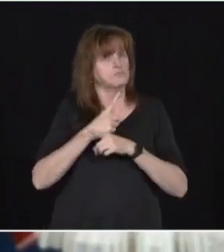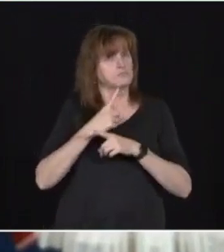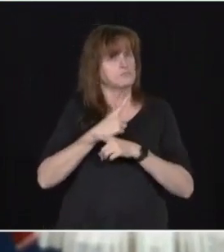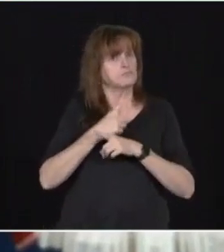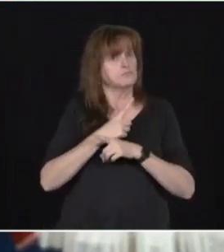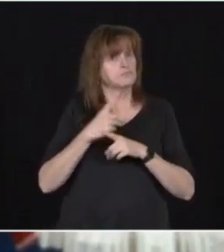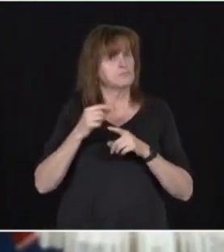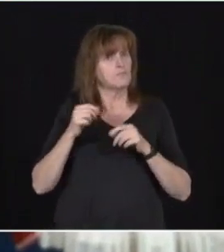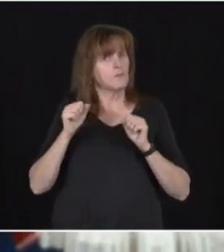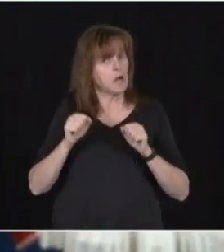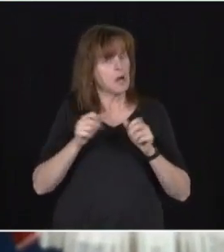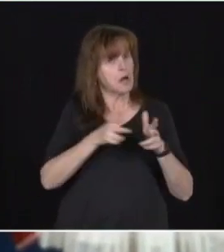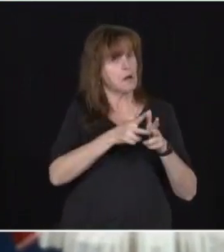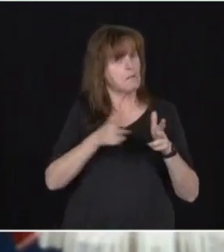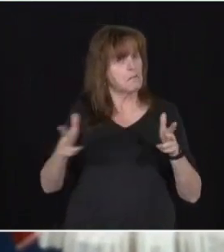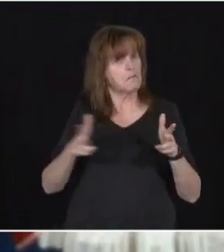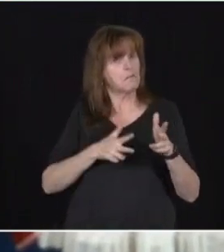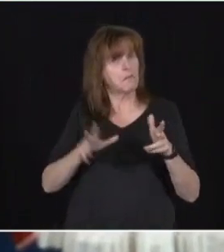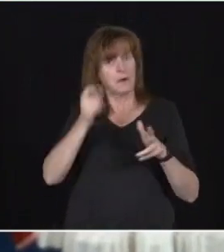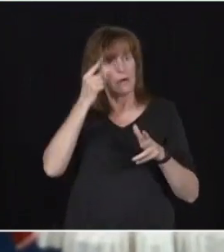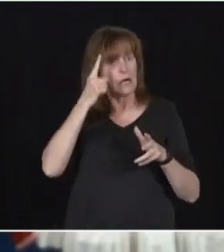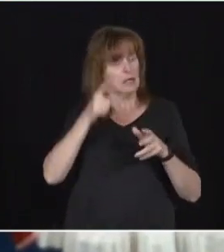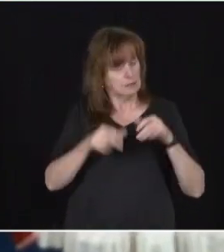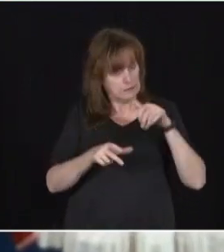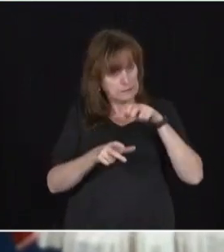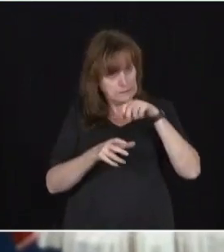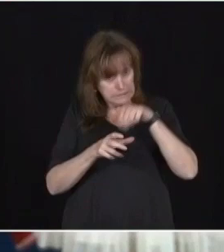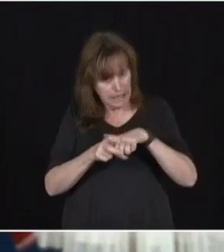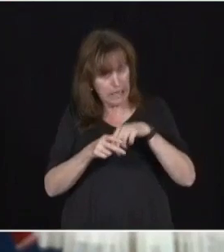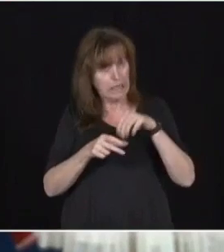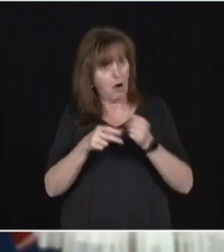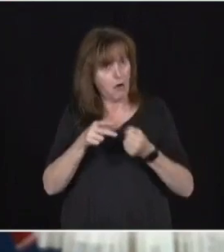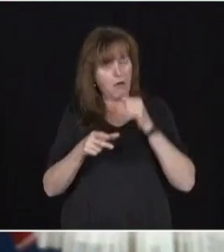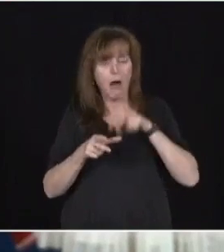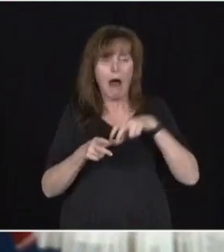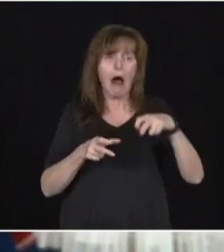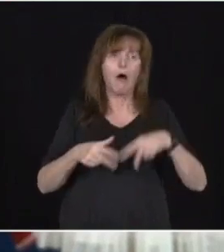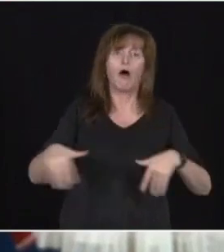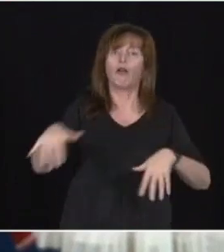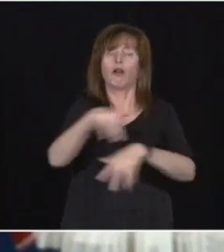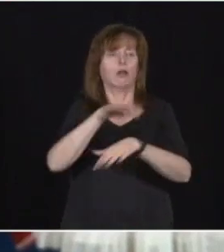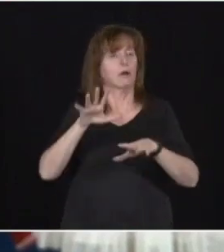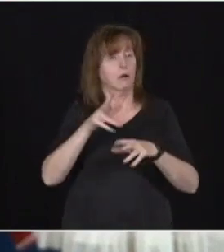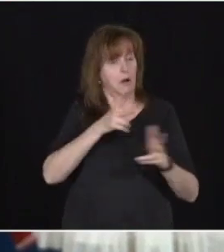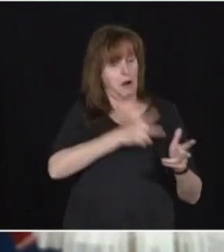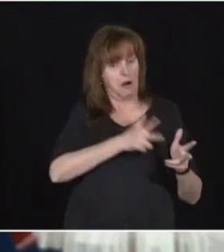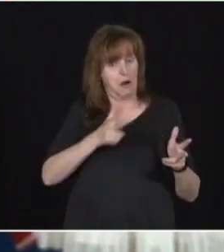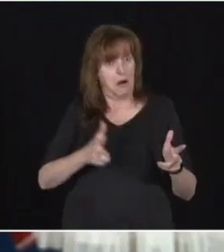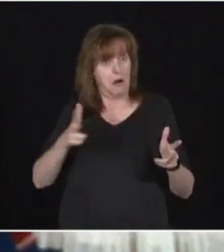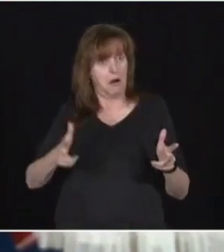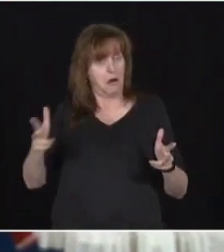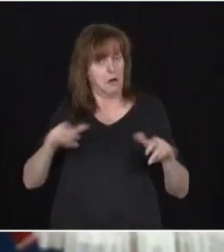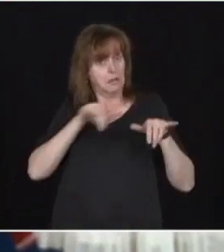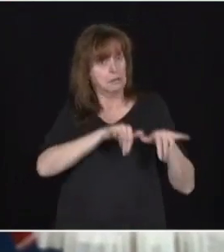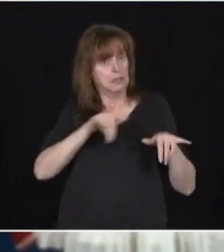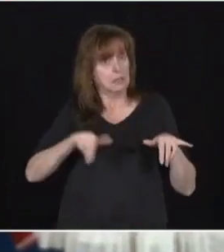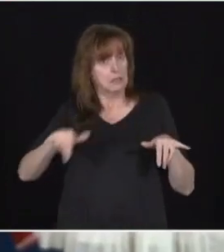We thought it would be a responsible way of letting people do that as long as they stay in their cars, they have only family members, they